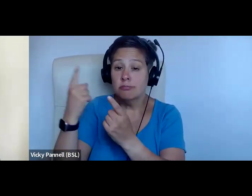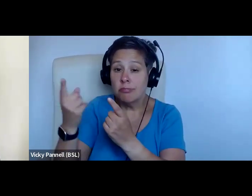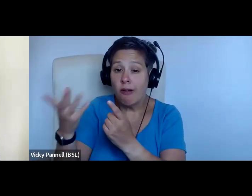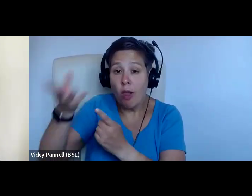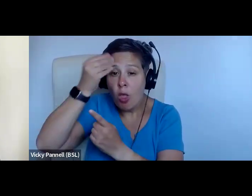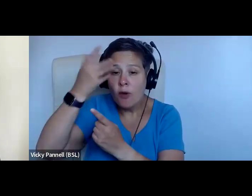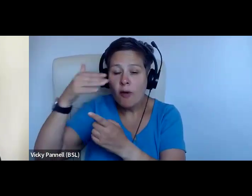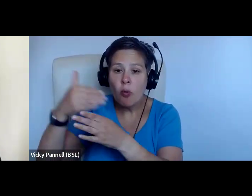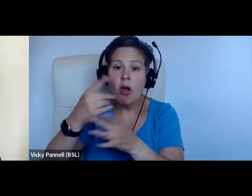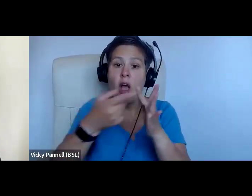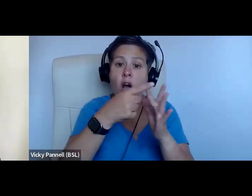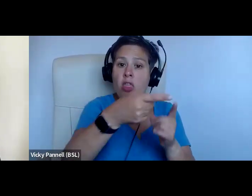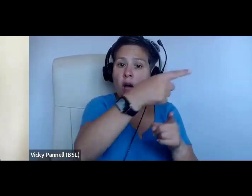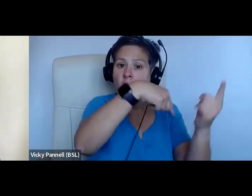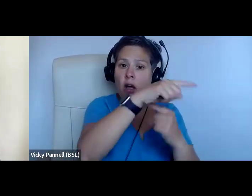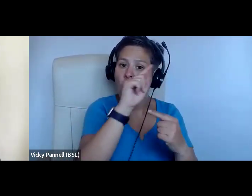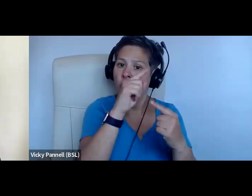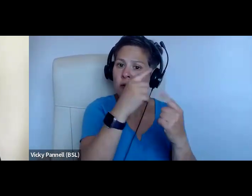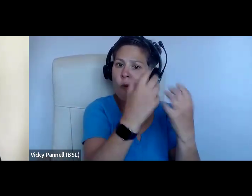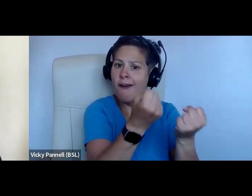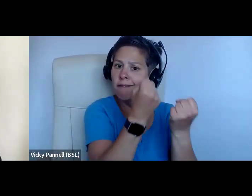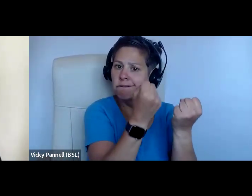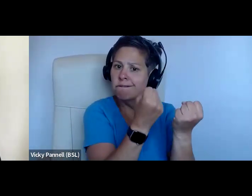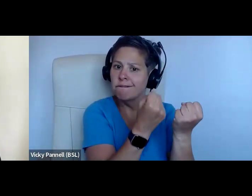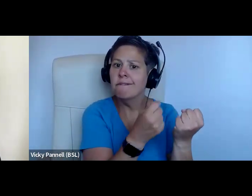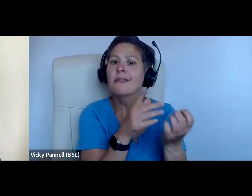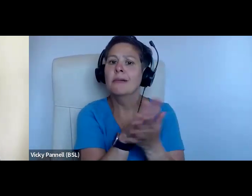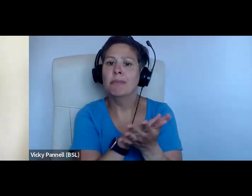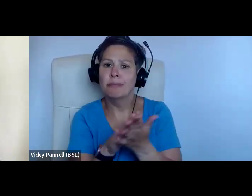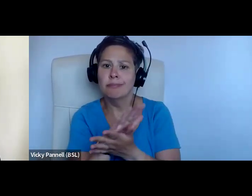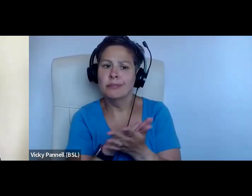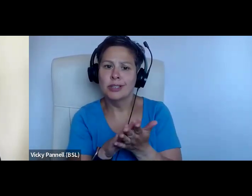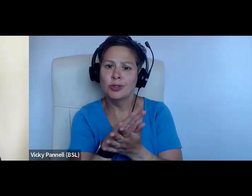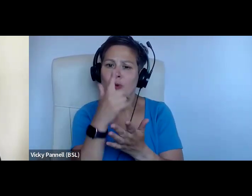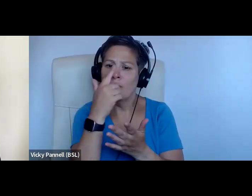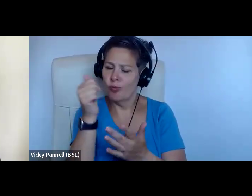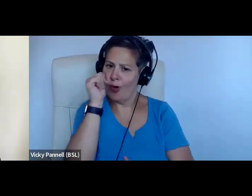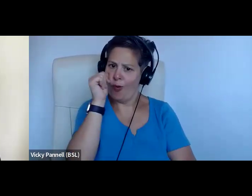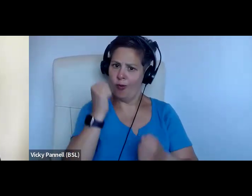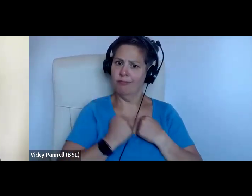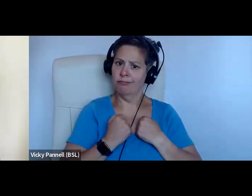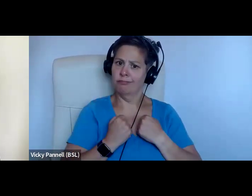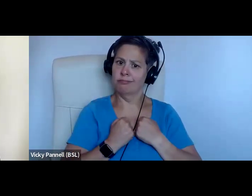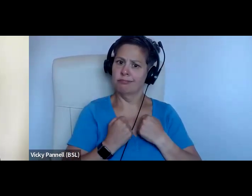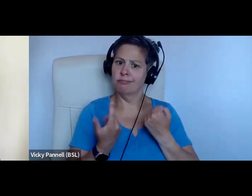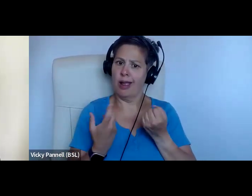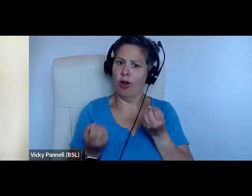contributions and lots of overlap, and that's not a problem. But you wanna kind of make the, the core of your consultation